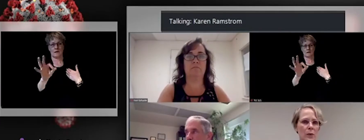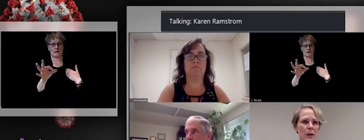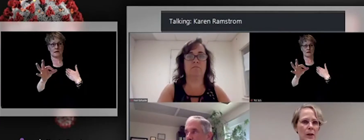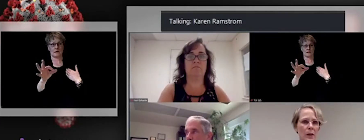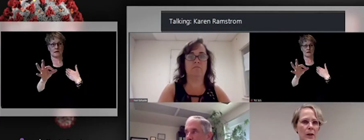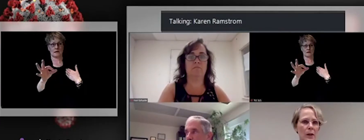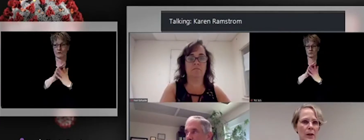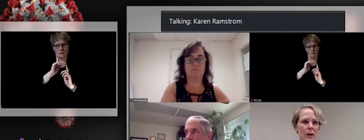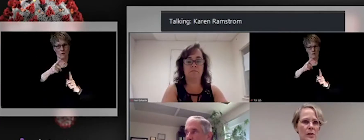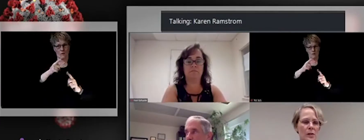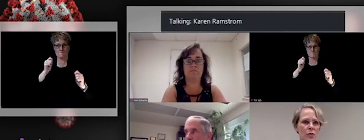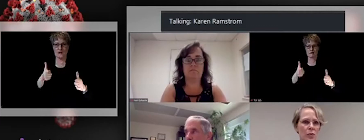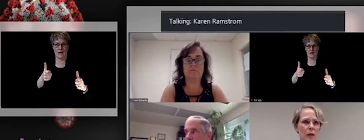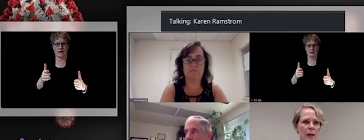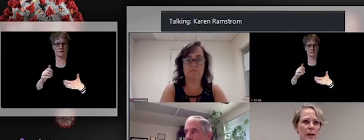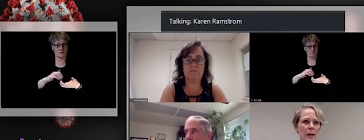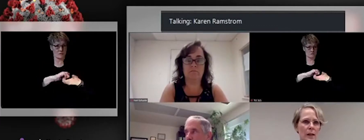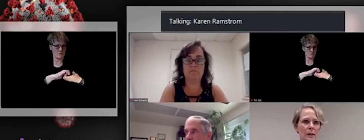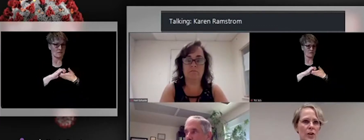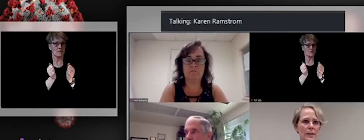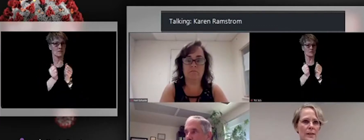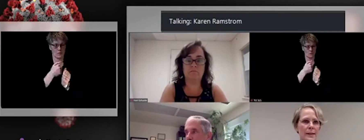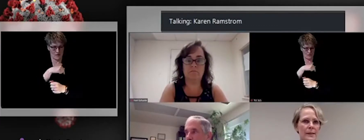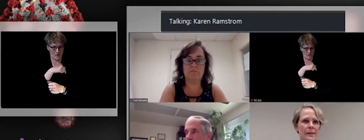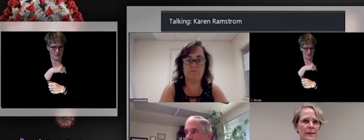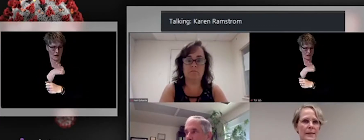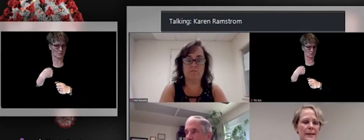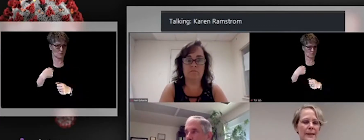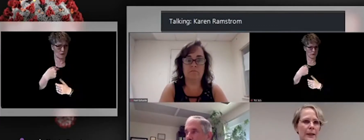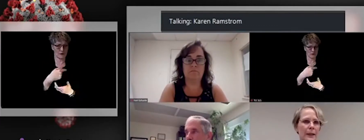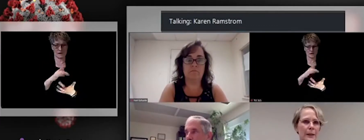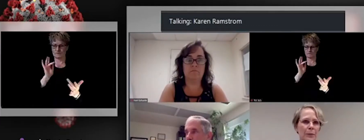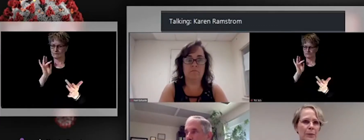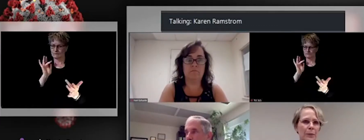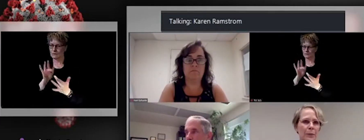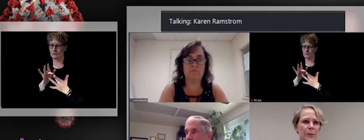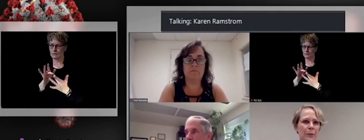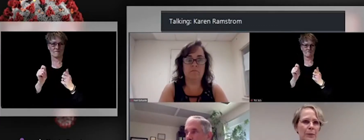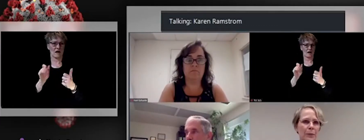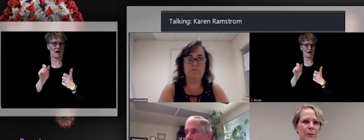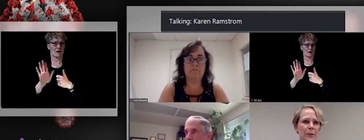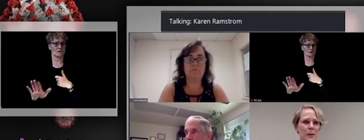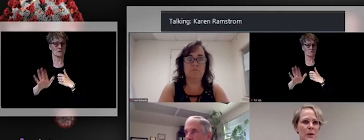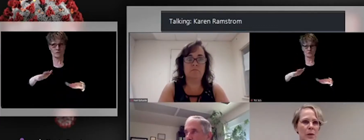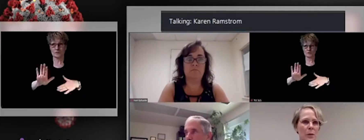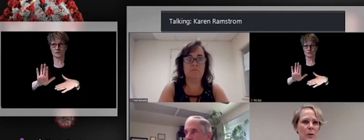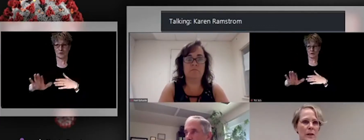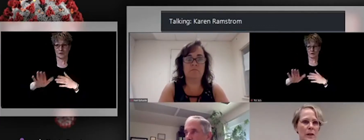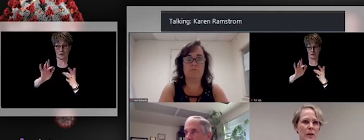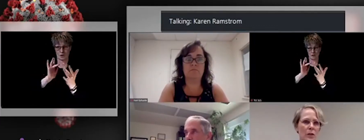to identify those children as close contacts and that process seems to be going well. We